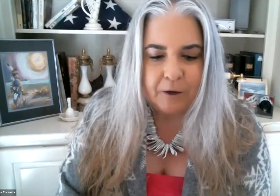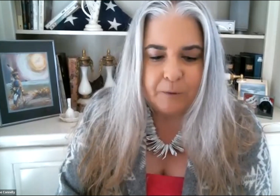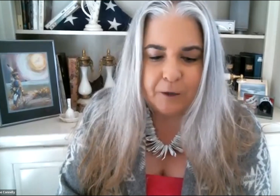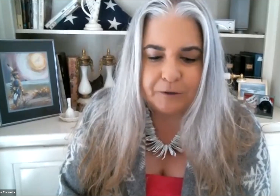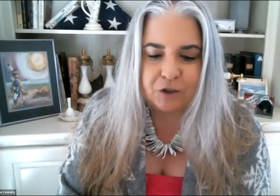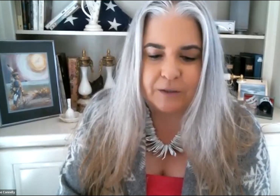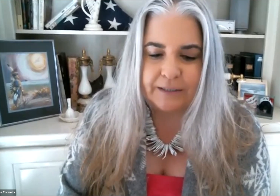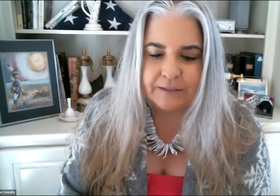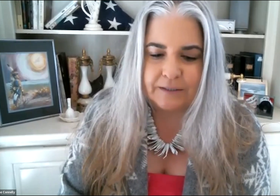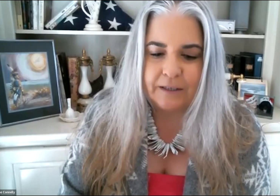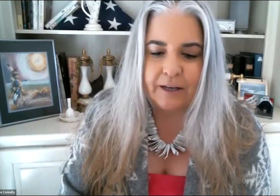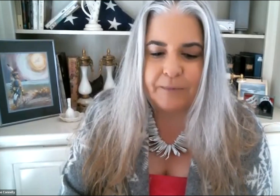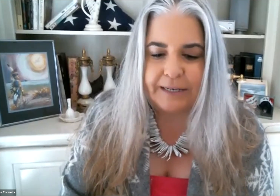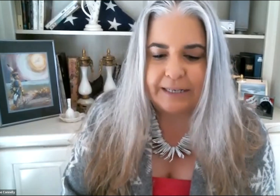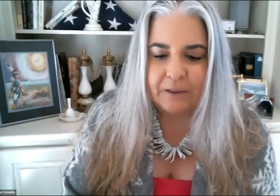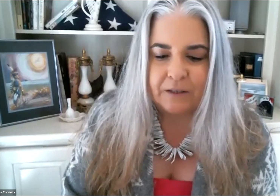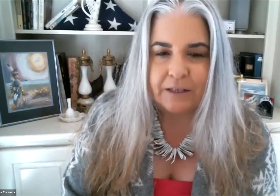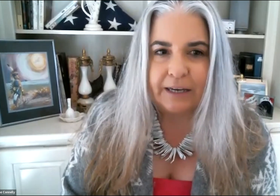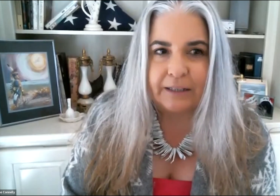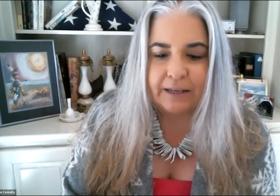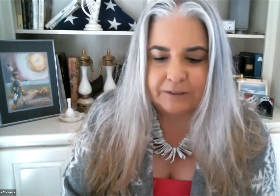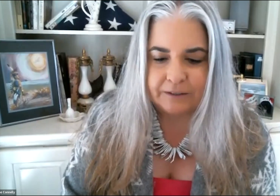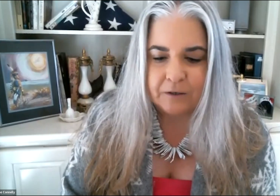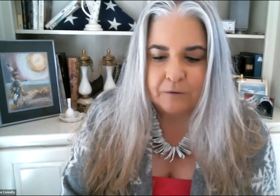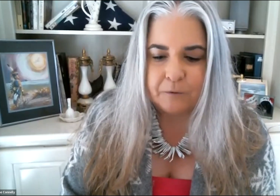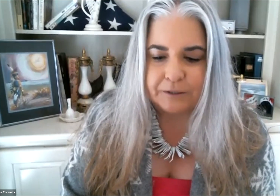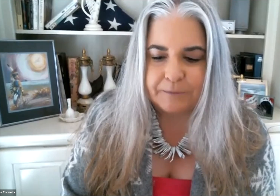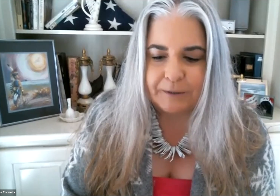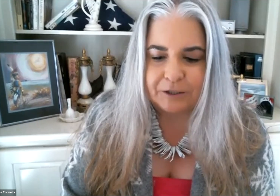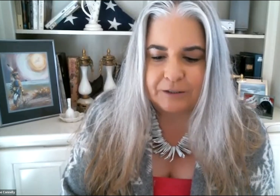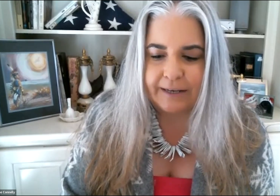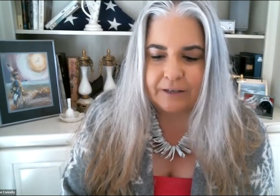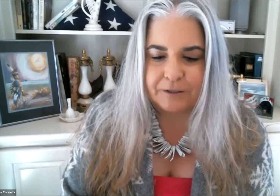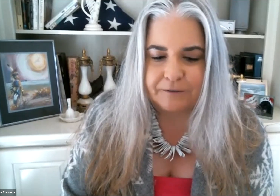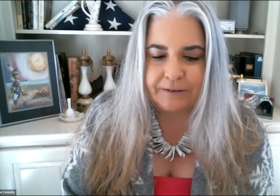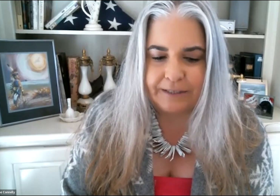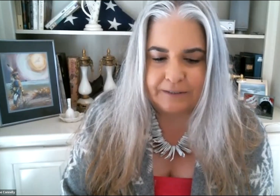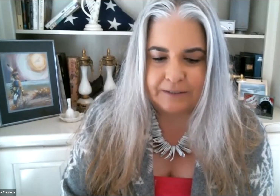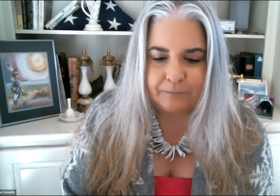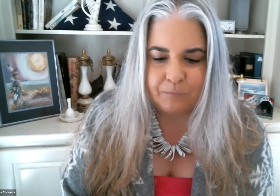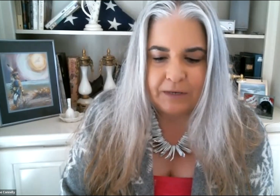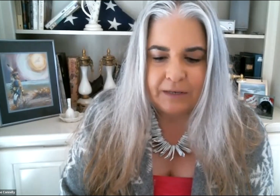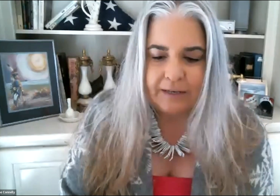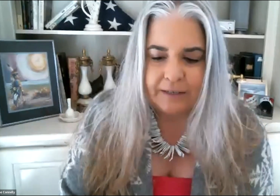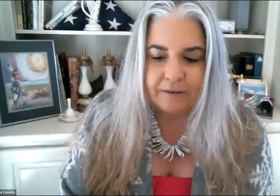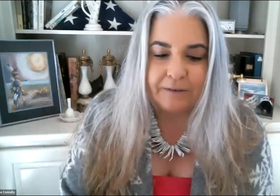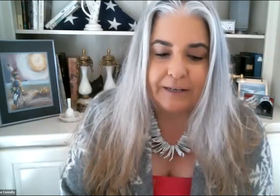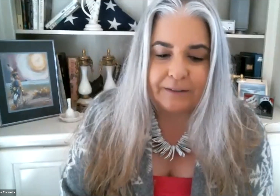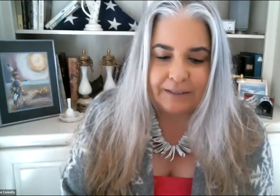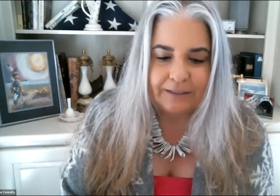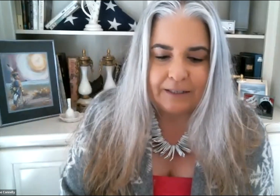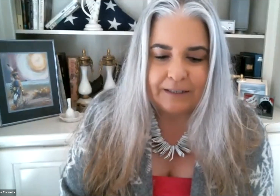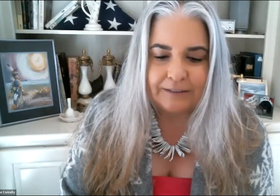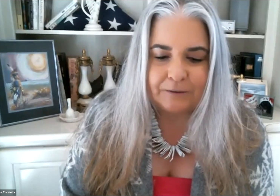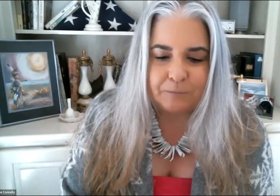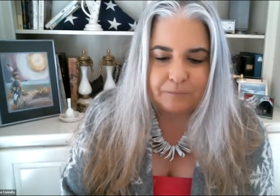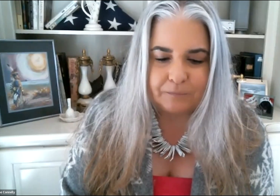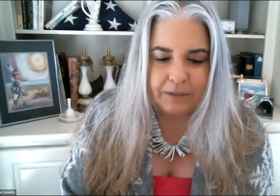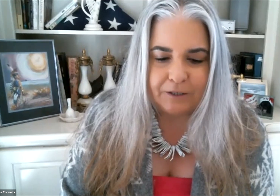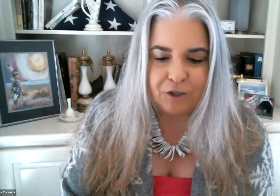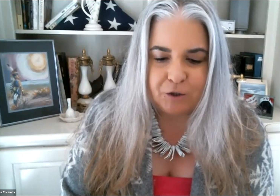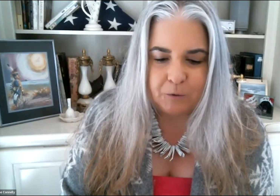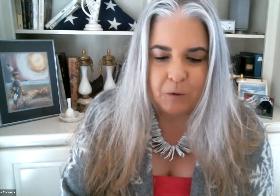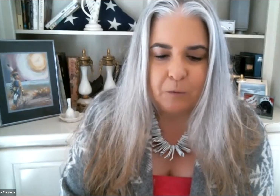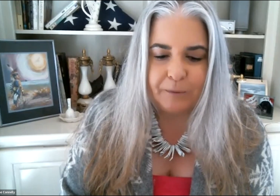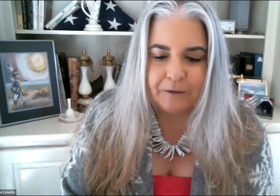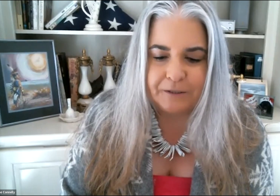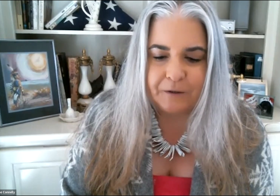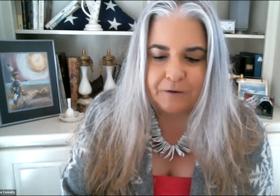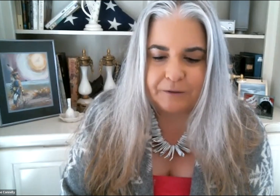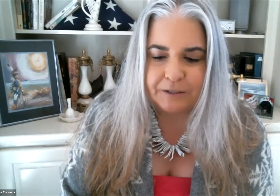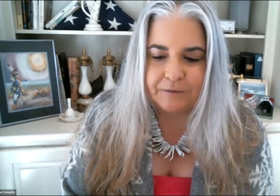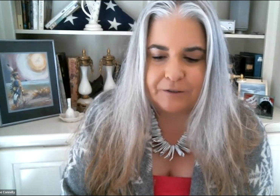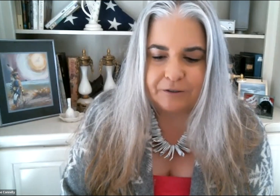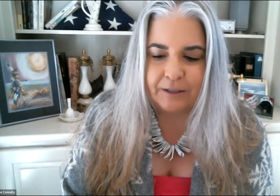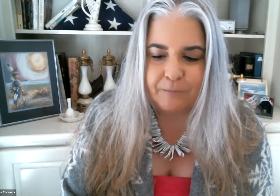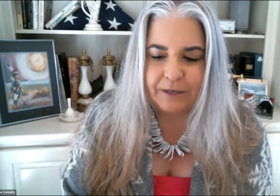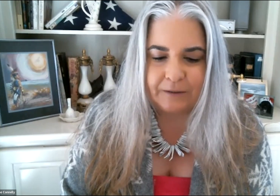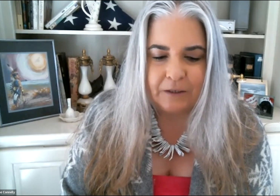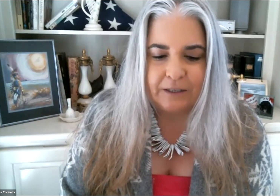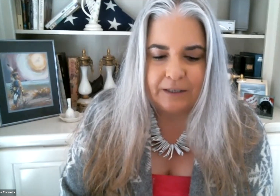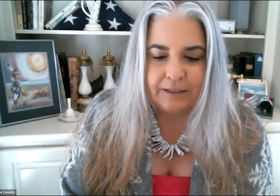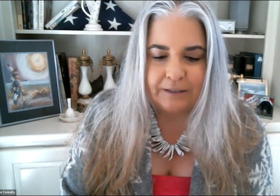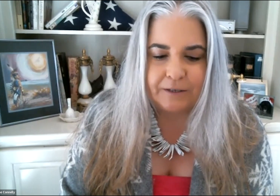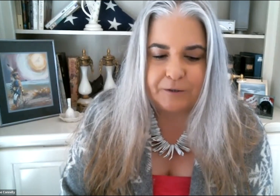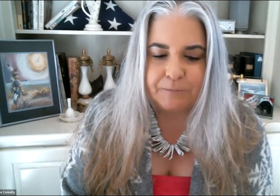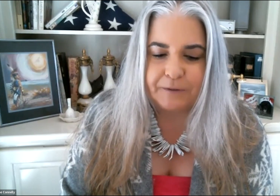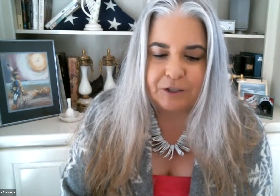We hope you'll join us on may Tenth and Eleventh for some special anniversary events, and finally, in June we'll be hosting the University of District Columbia.